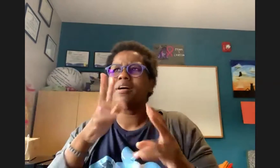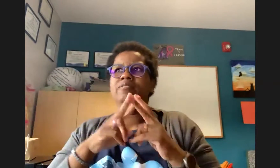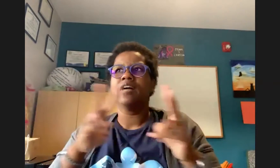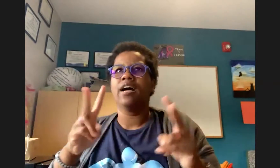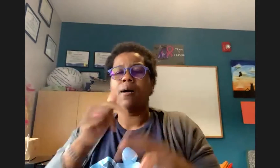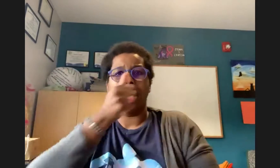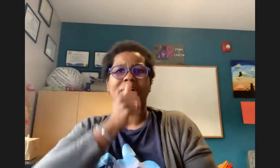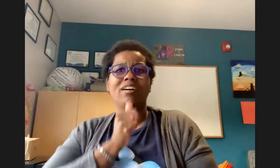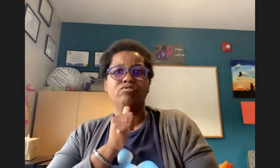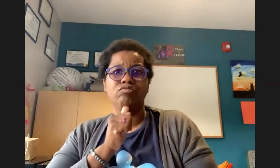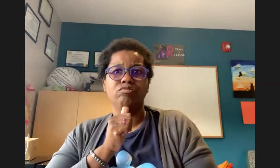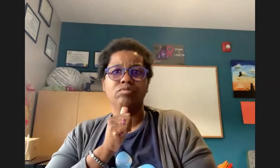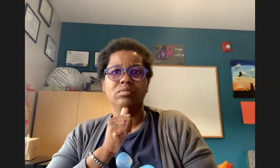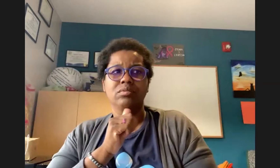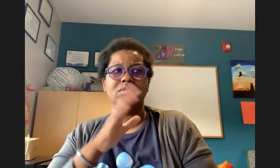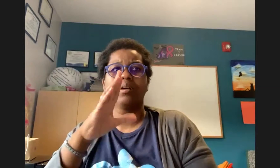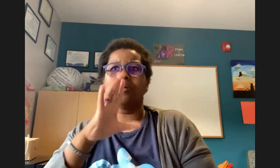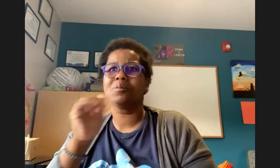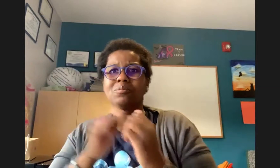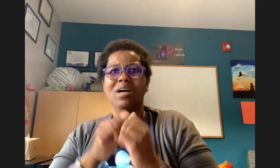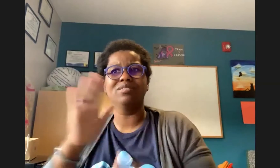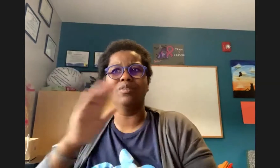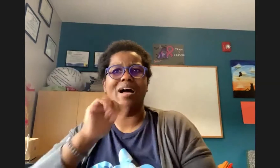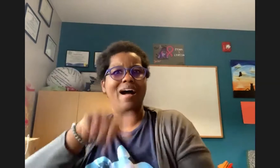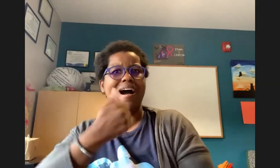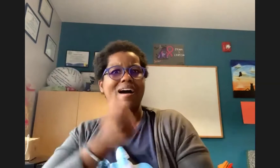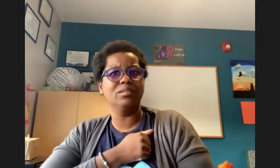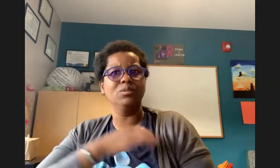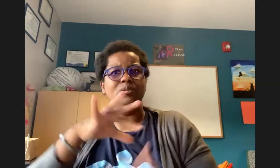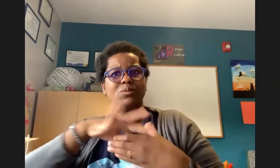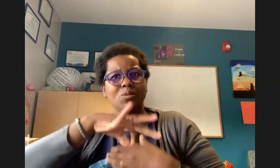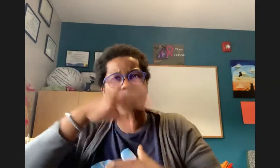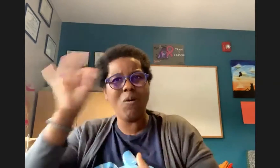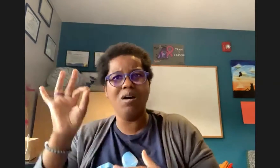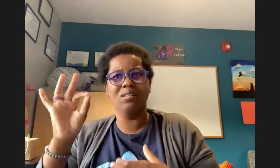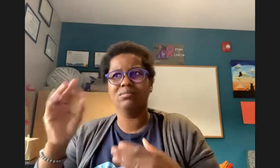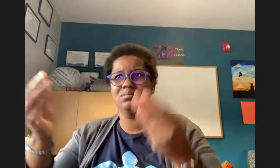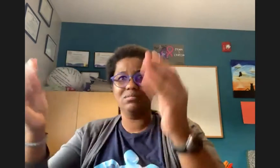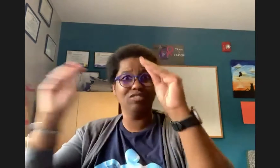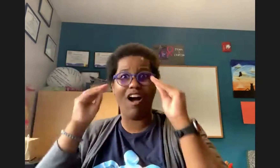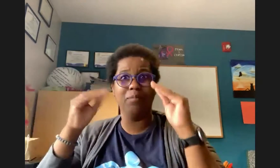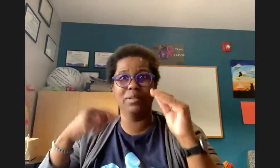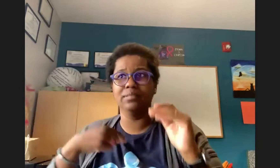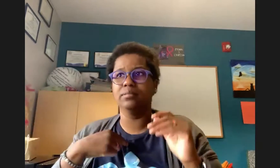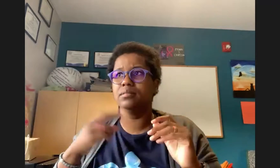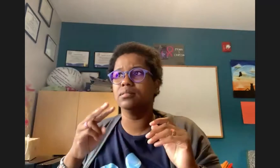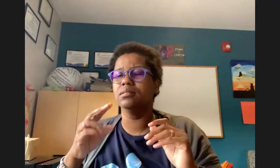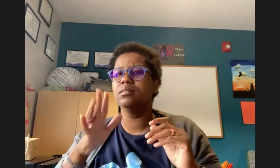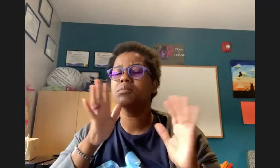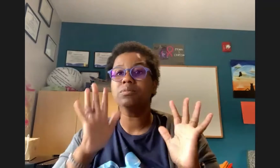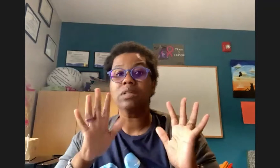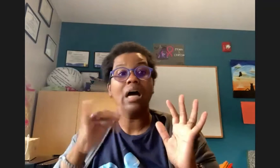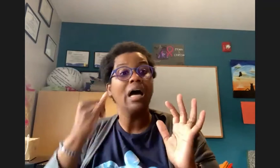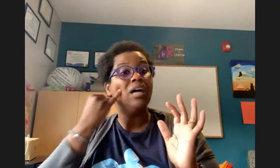but this teacher explained to me: be patient. You know, go there, be open to learning,